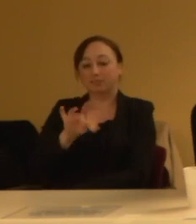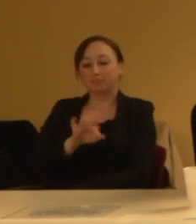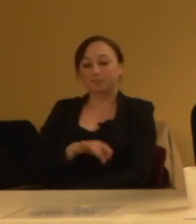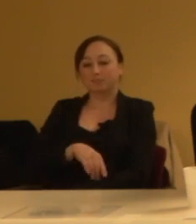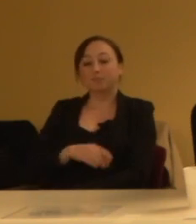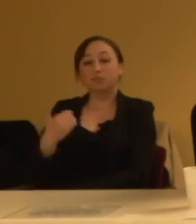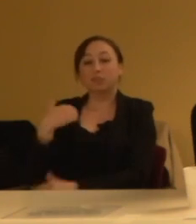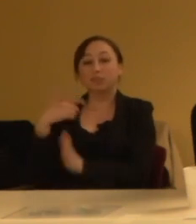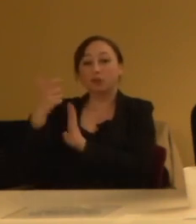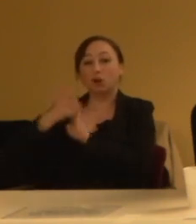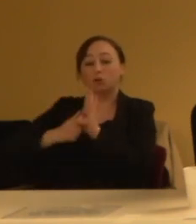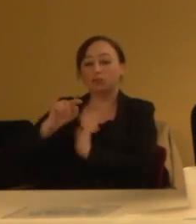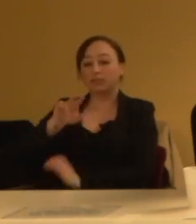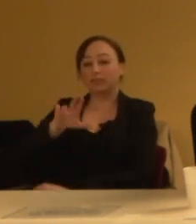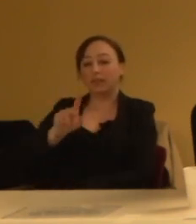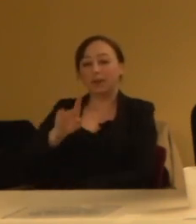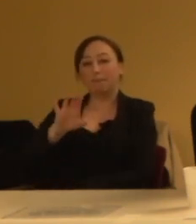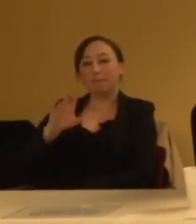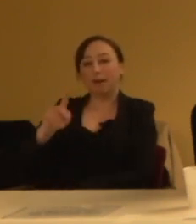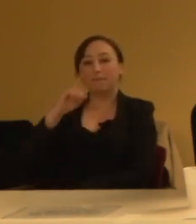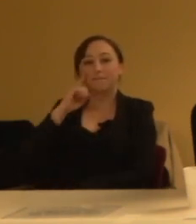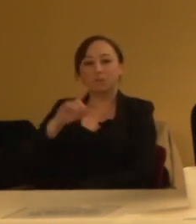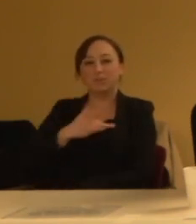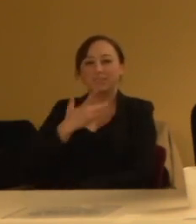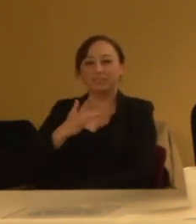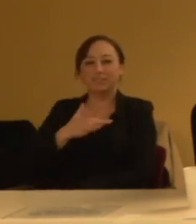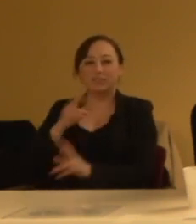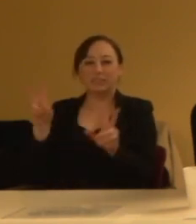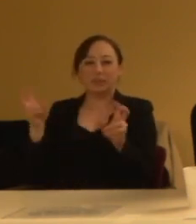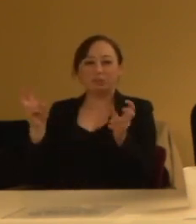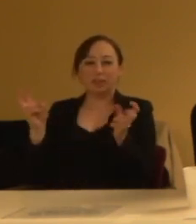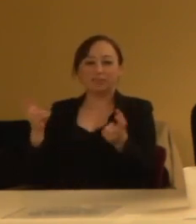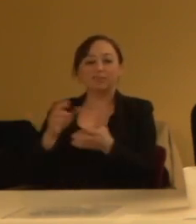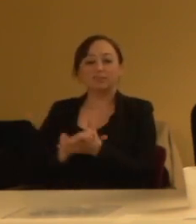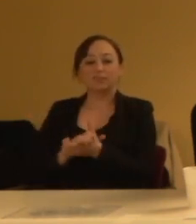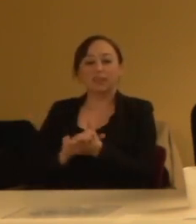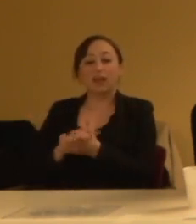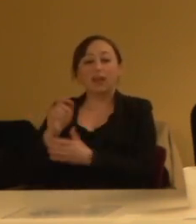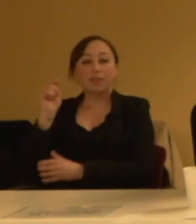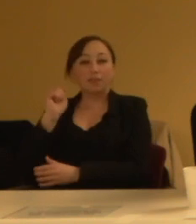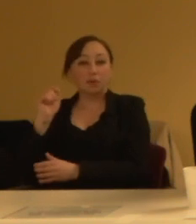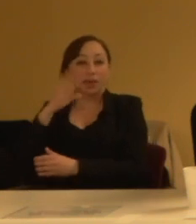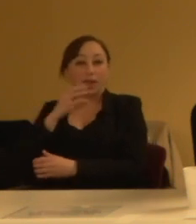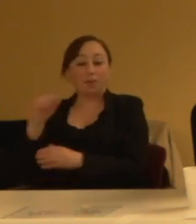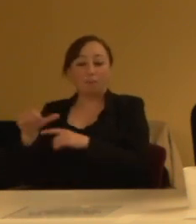Sensitive Subject Matters, productions, the Theory and Practice in the Rutledge Companion to